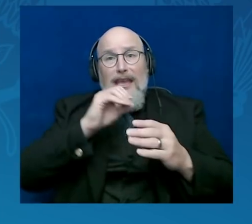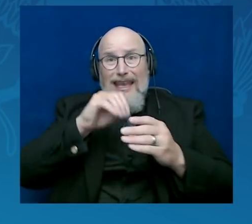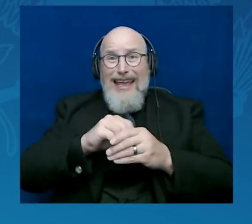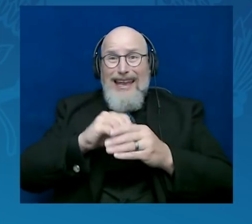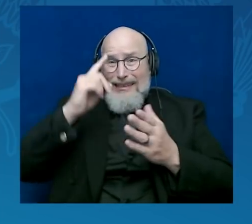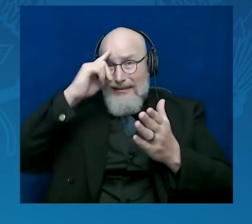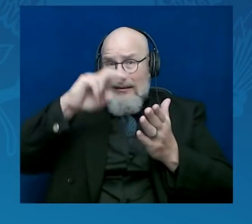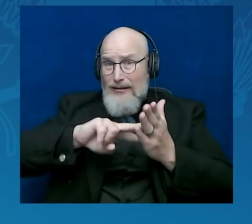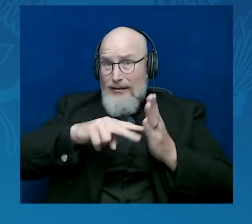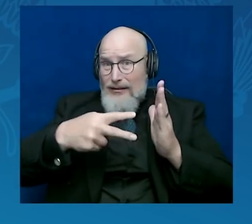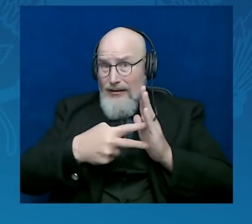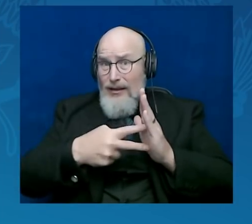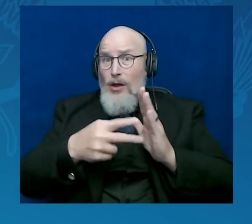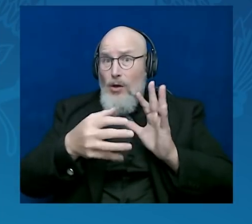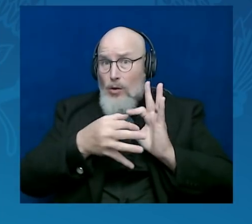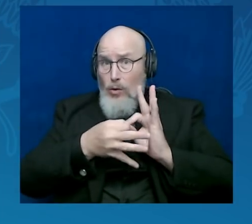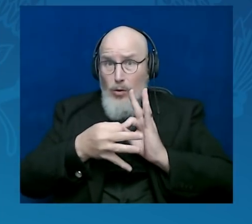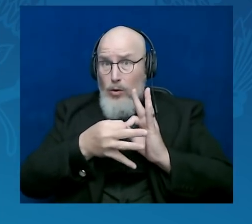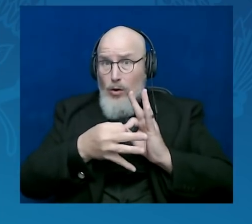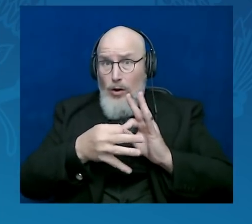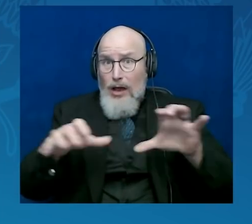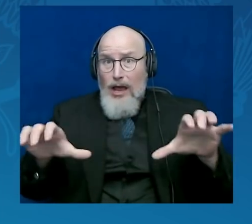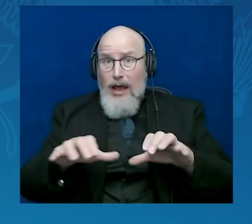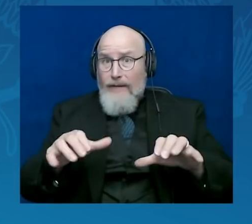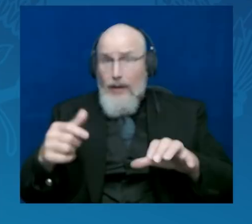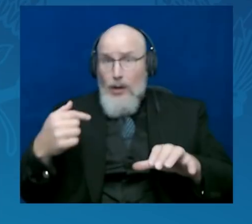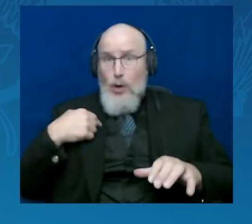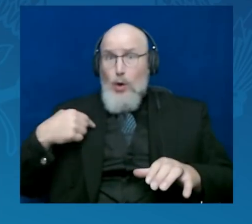we, together, are: one, exposing the truth